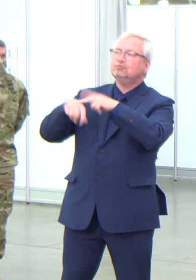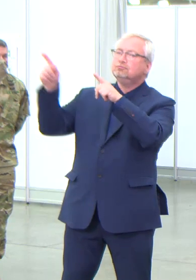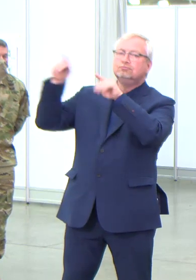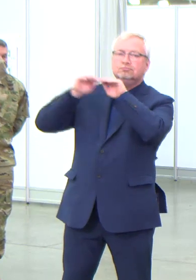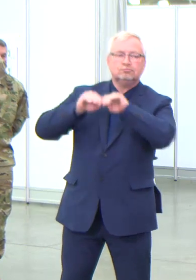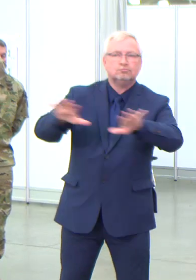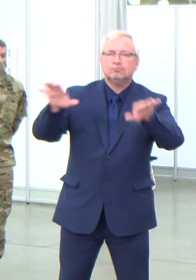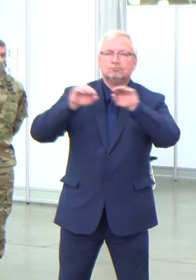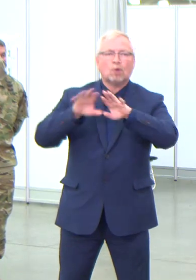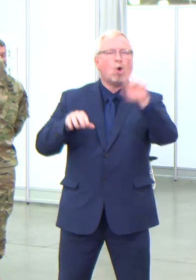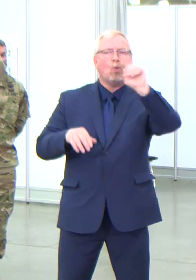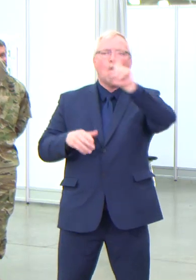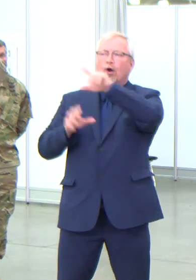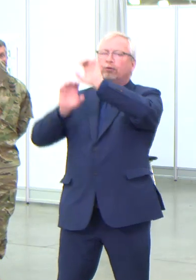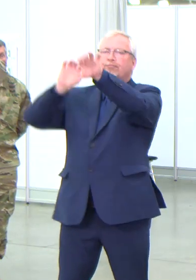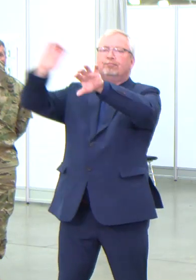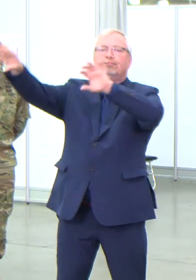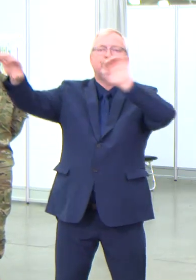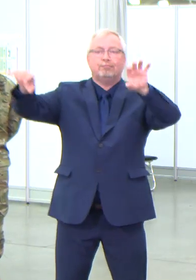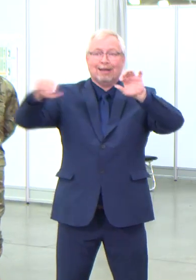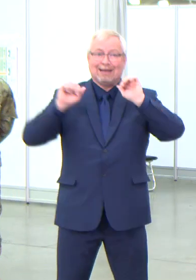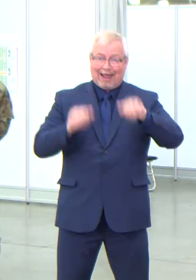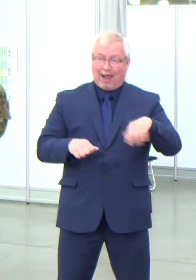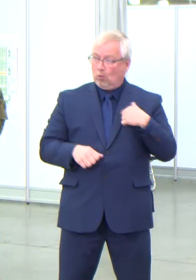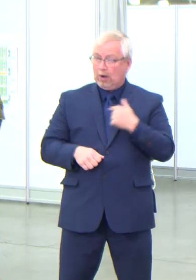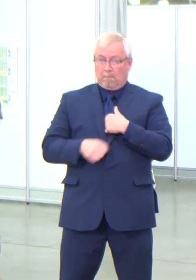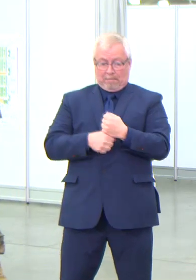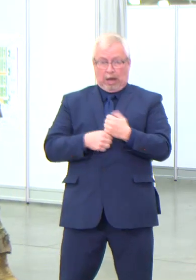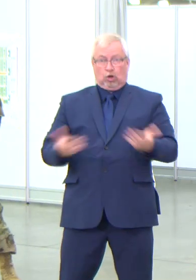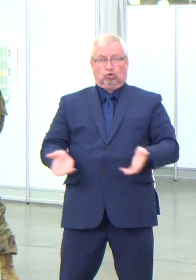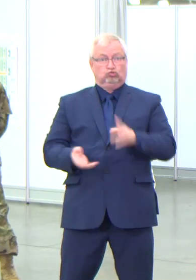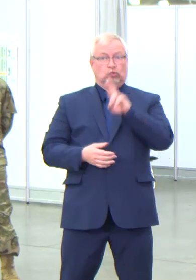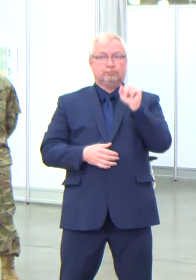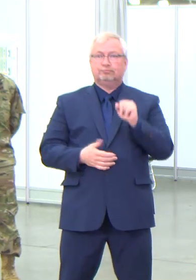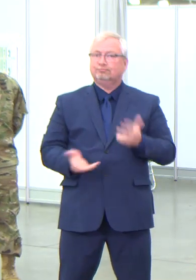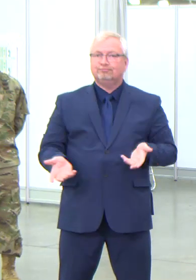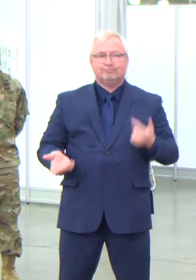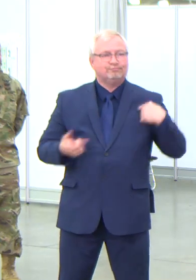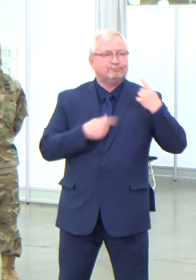that, as far as being able to produce it and/or import it